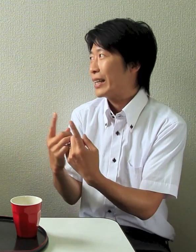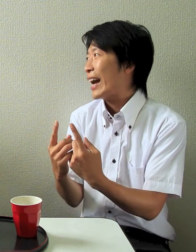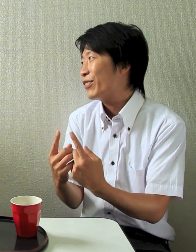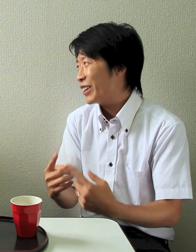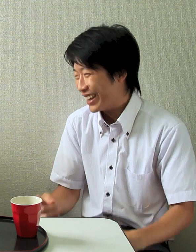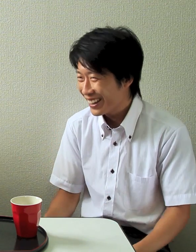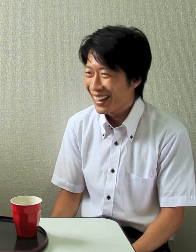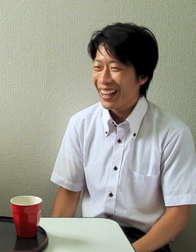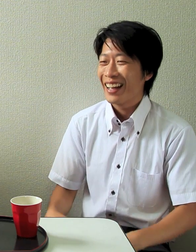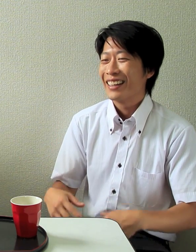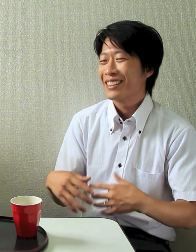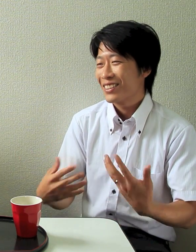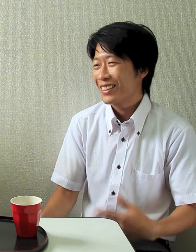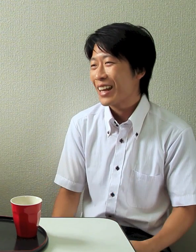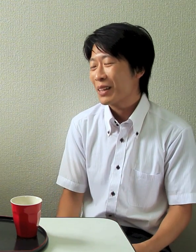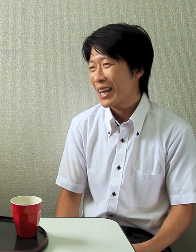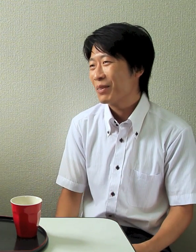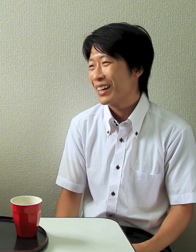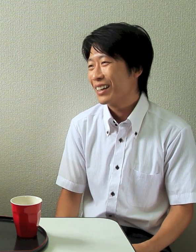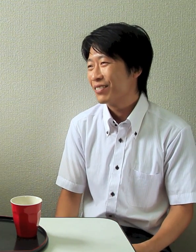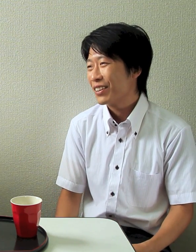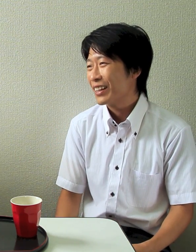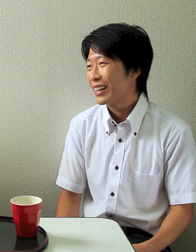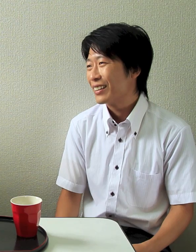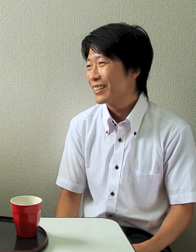Finally, we'd have to meet halfway.